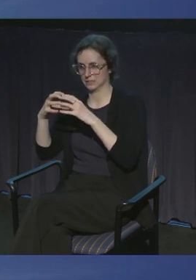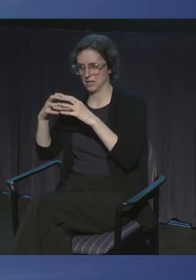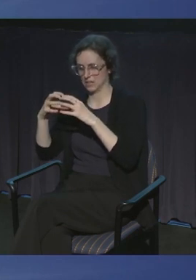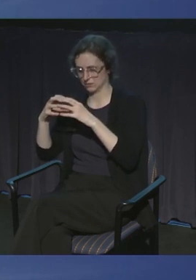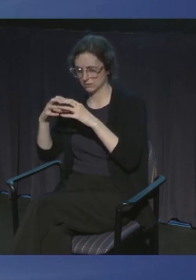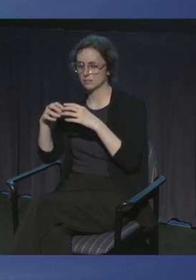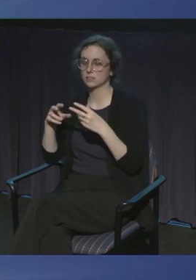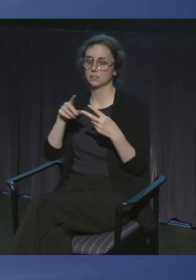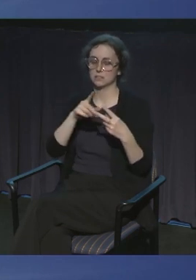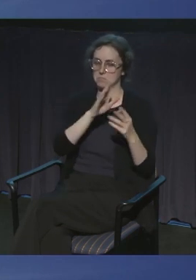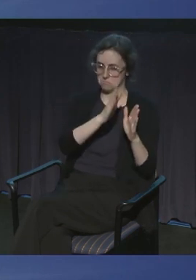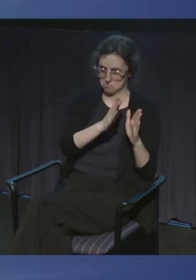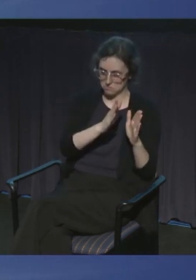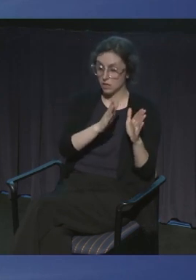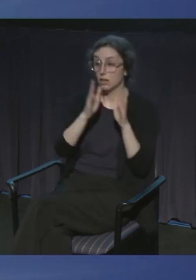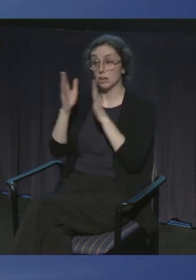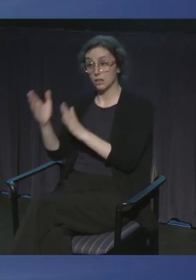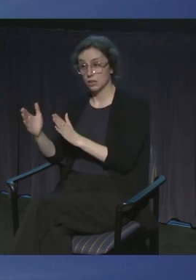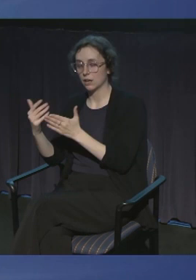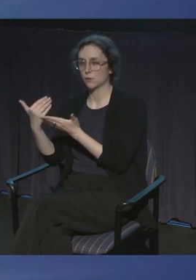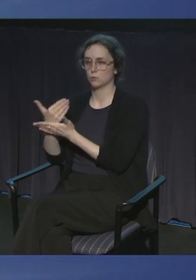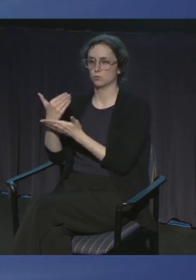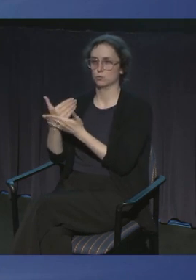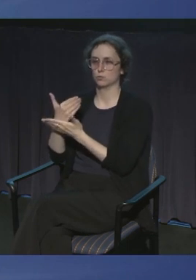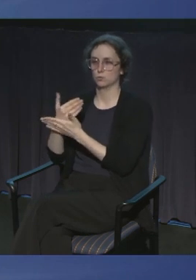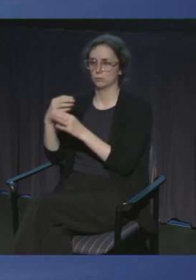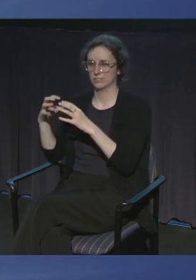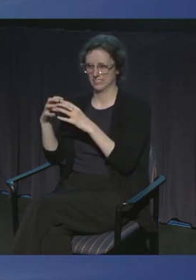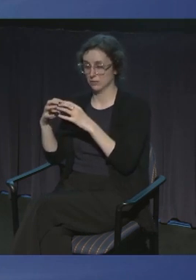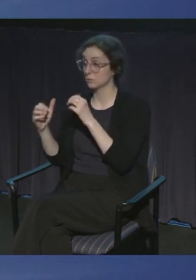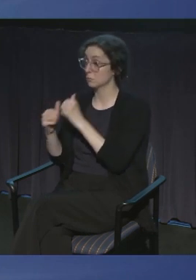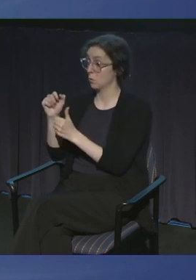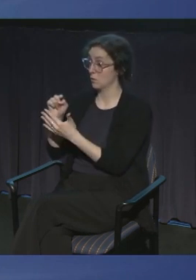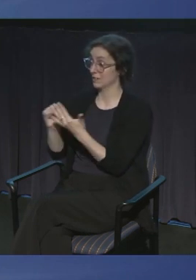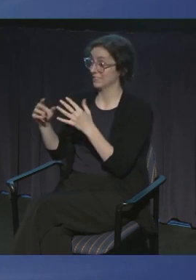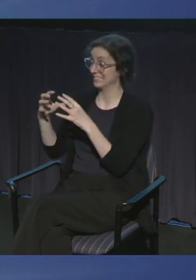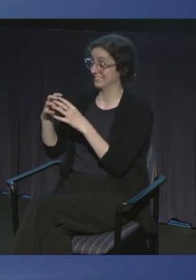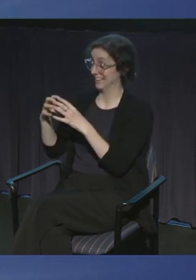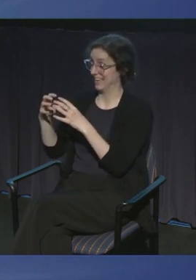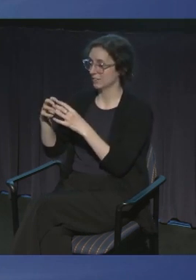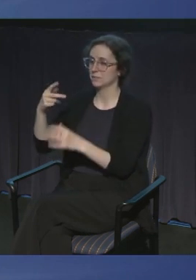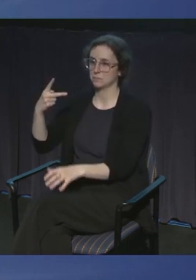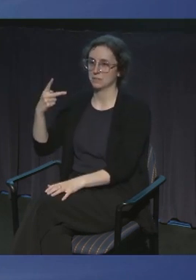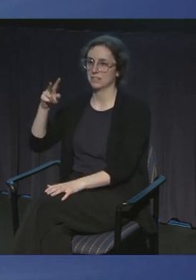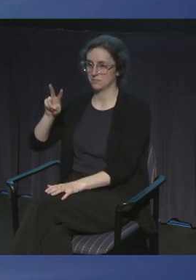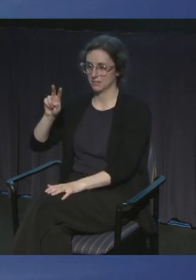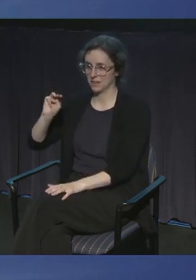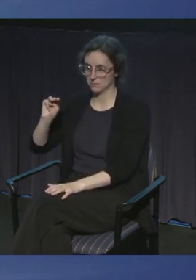EPITHELIAL DEAL CELLS ARE ONE OF THE COMPONENTS. THE SECOND COMPONENT WILL BE THE IMMUNE CELLS AND MANY OF THESE WOULD